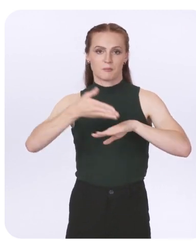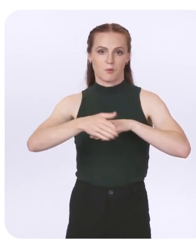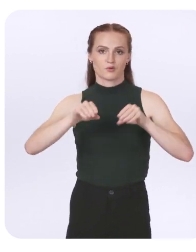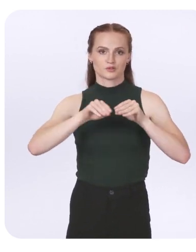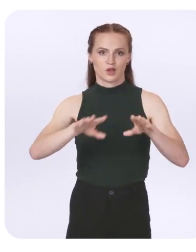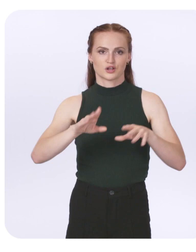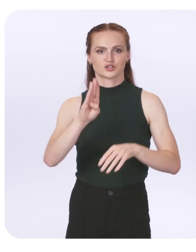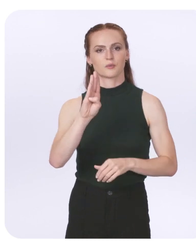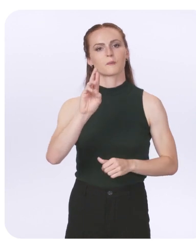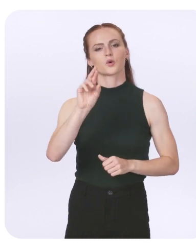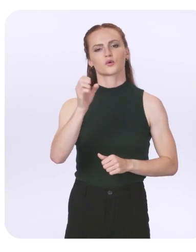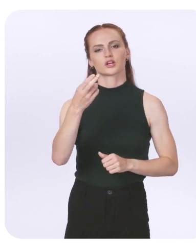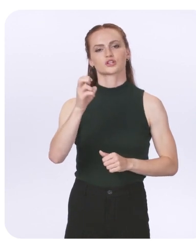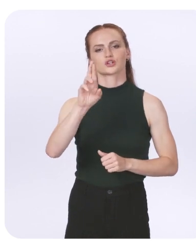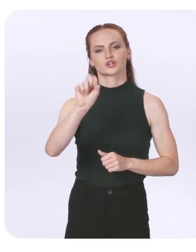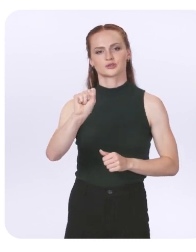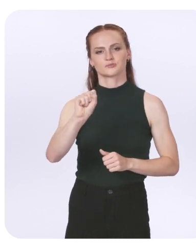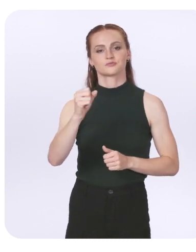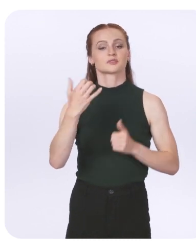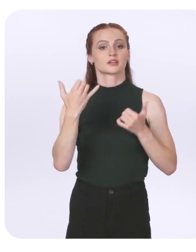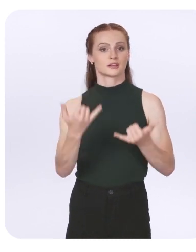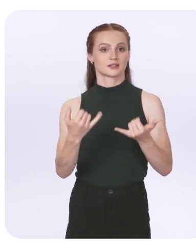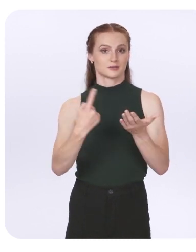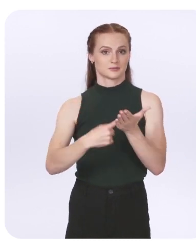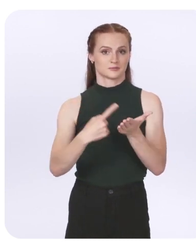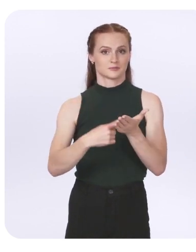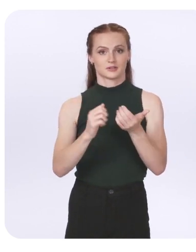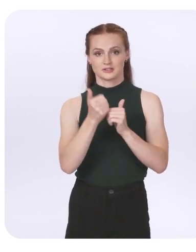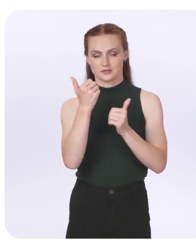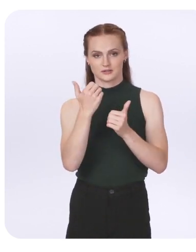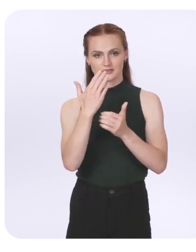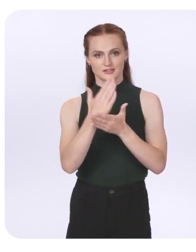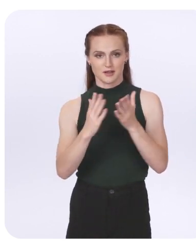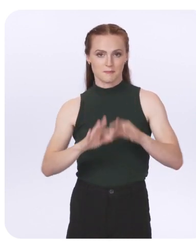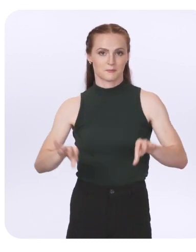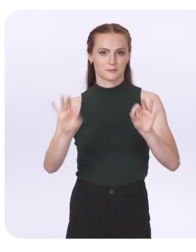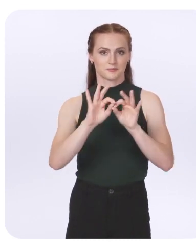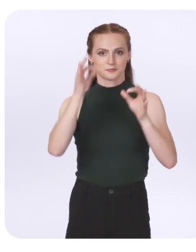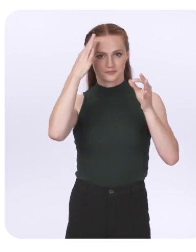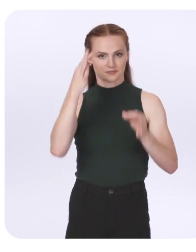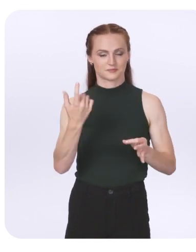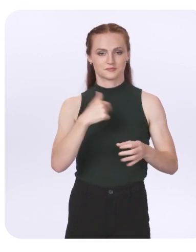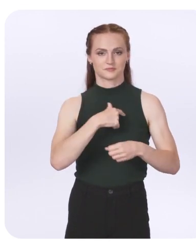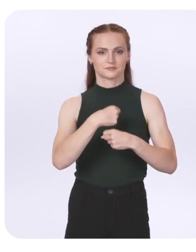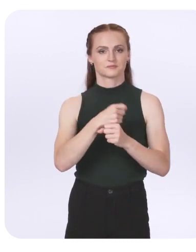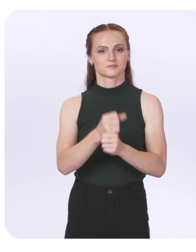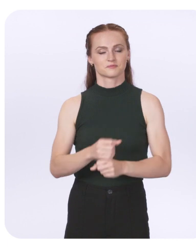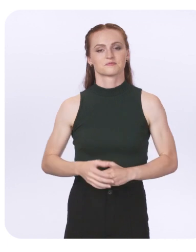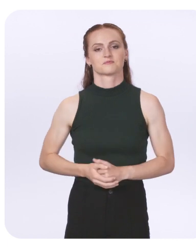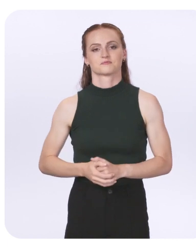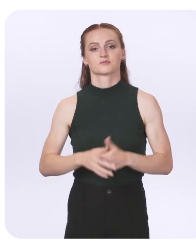and talk about some important decisions we made along the way. First, I’ll talk about how we leverage